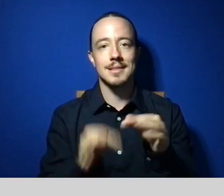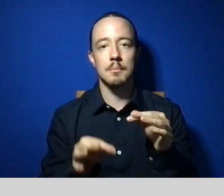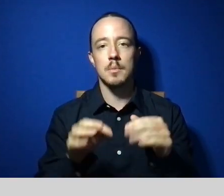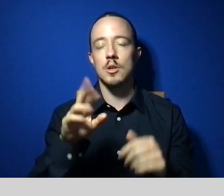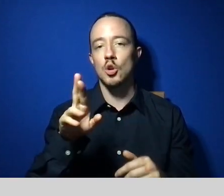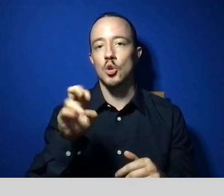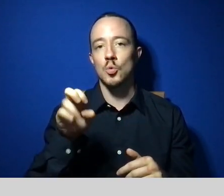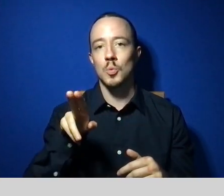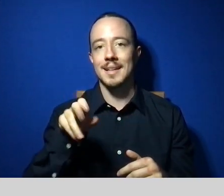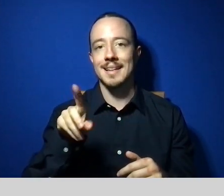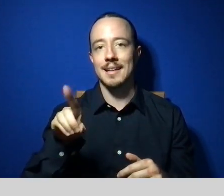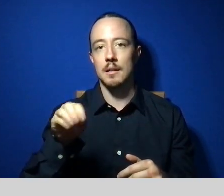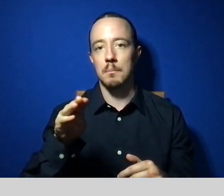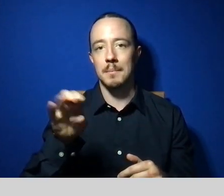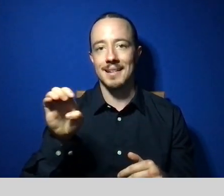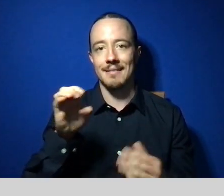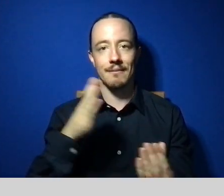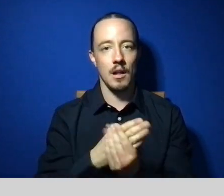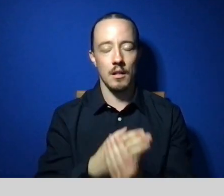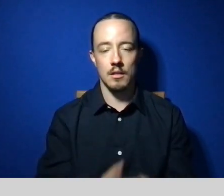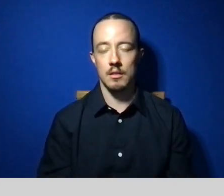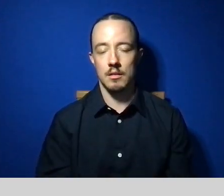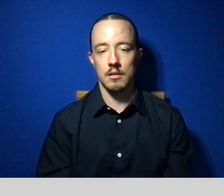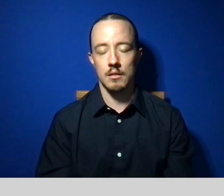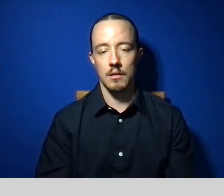So here's a tiny bit of documentation I wrote earlier.